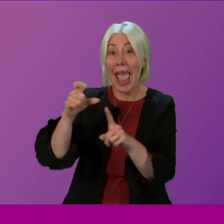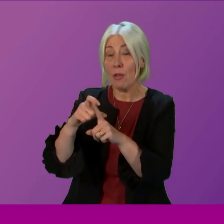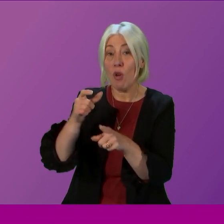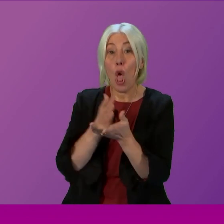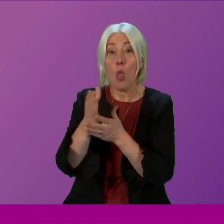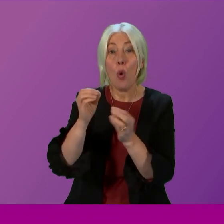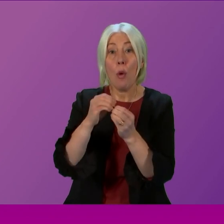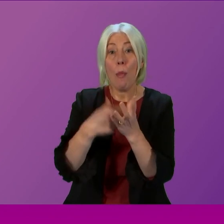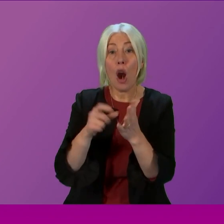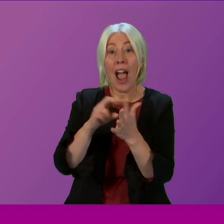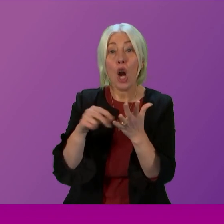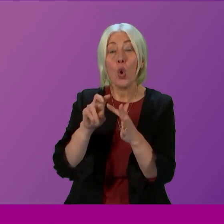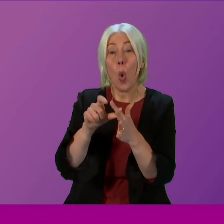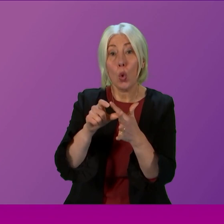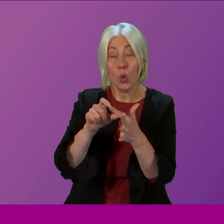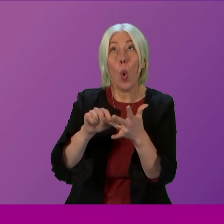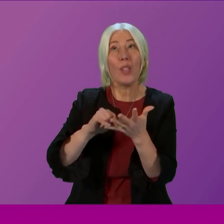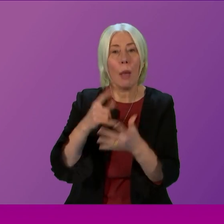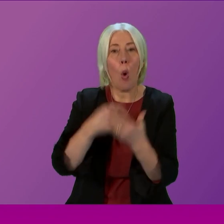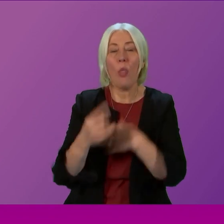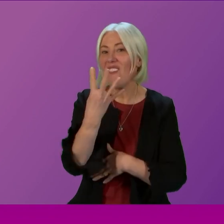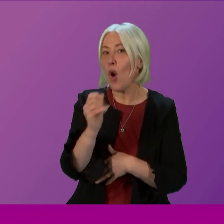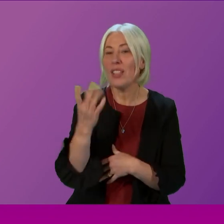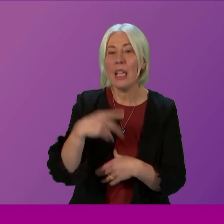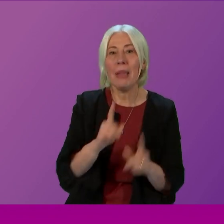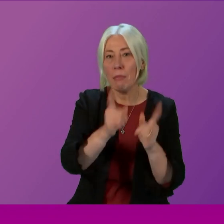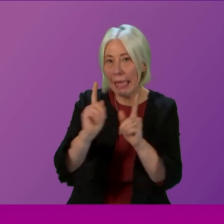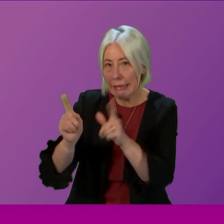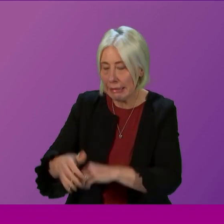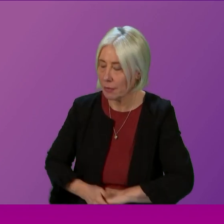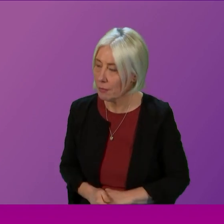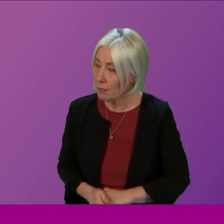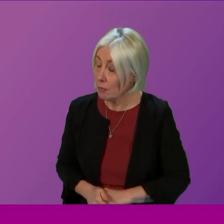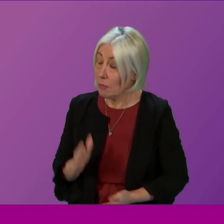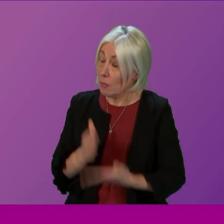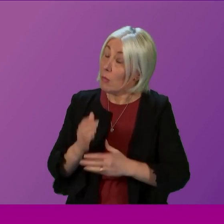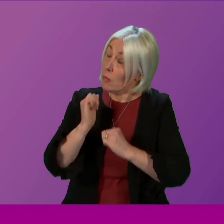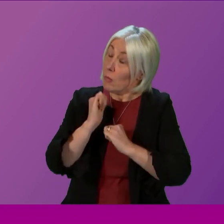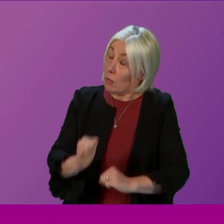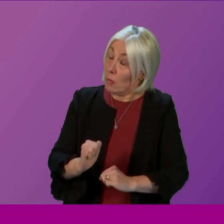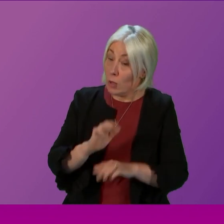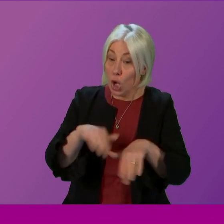As part of keeping the Promise, we are committed to ensuring that children and young people who are looked after away from their own